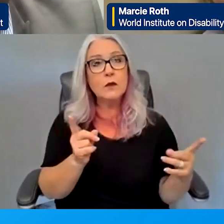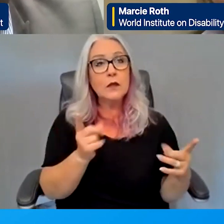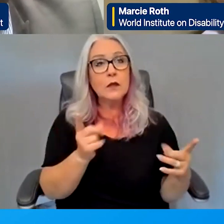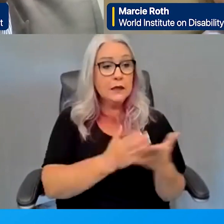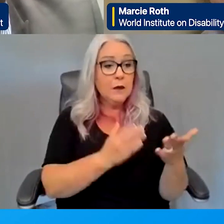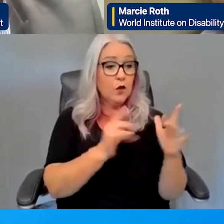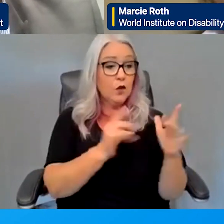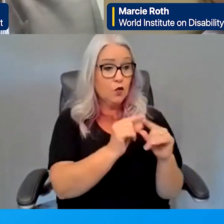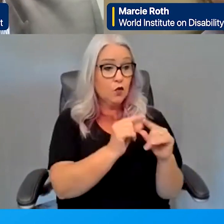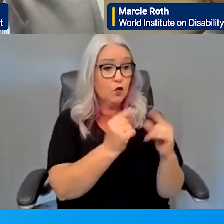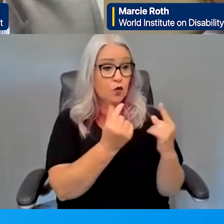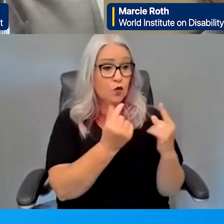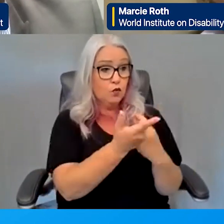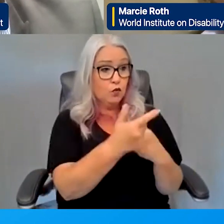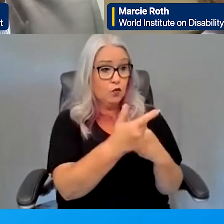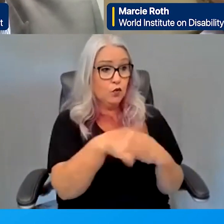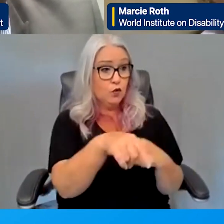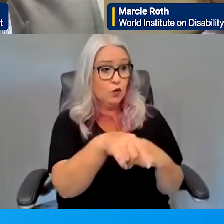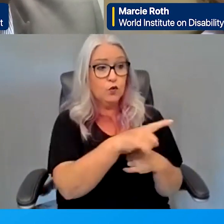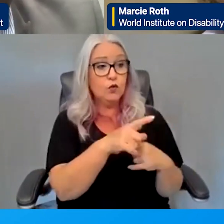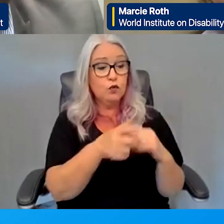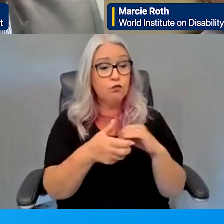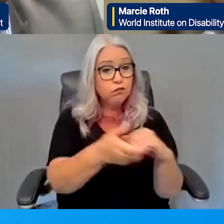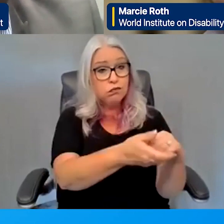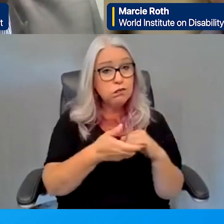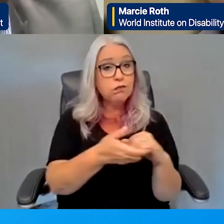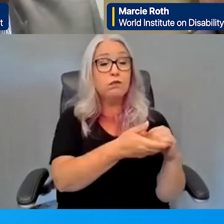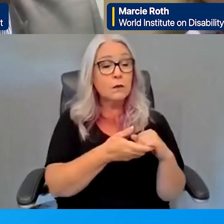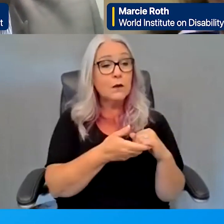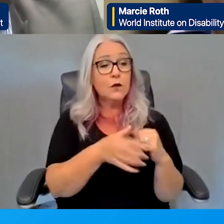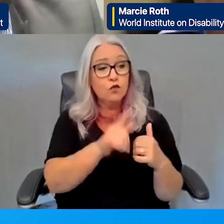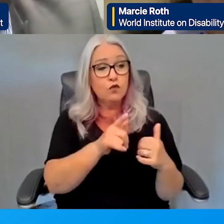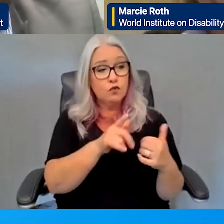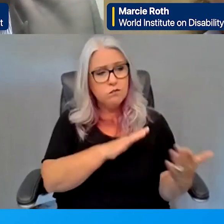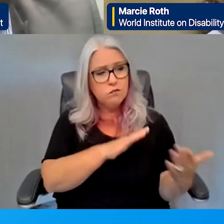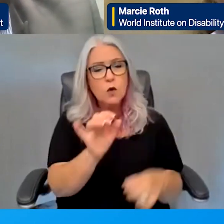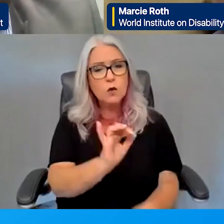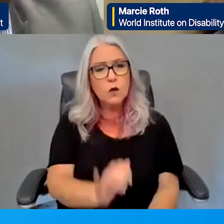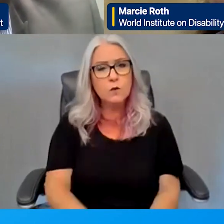collaborated with to address this issue as well. Uh-huh. So,